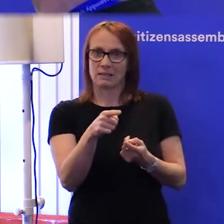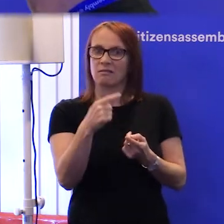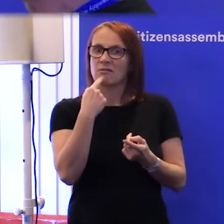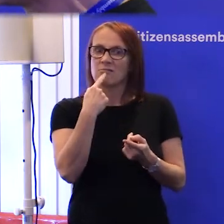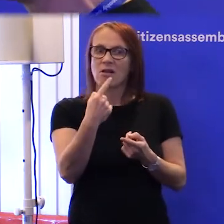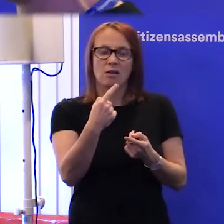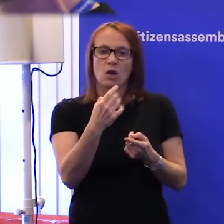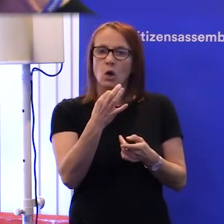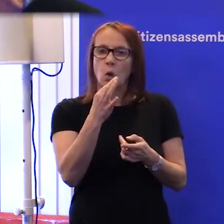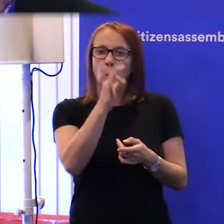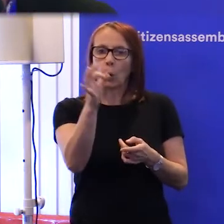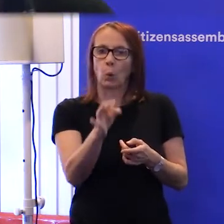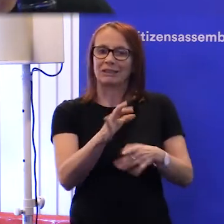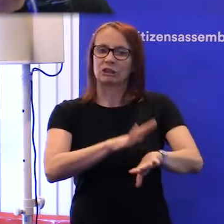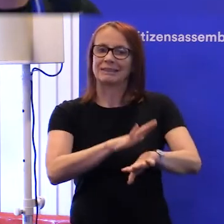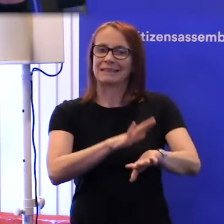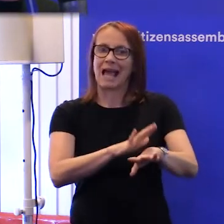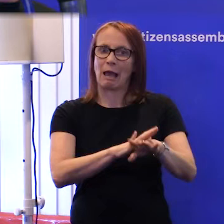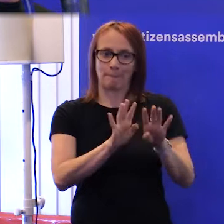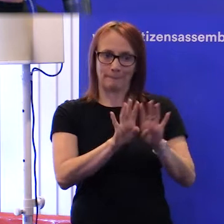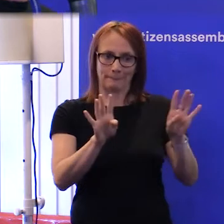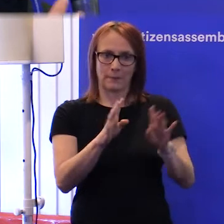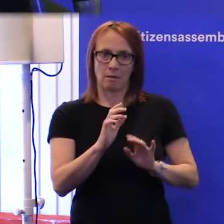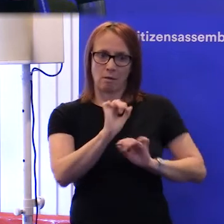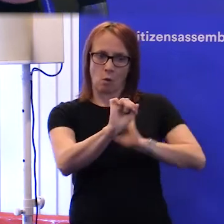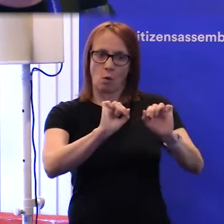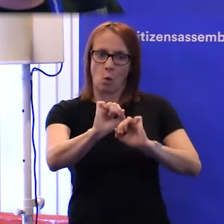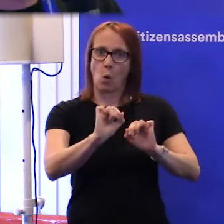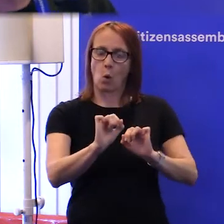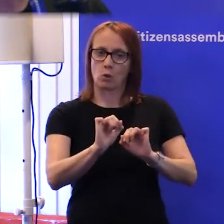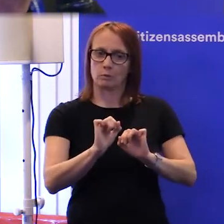example they are there perhaps with an agenda representing the publications